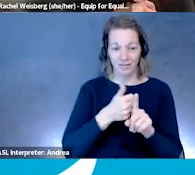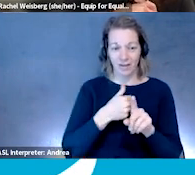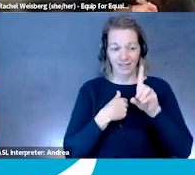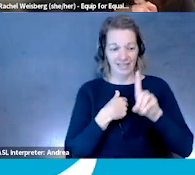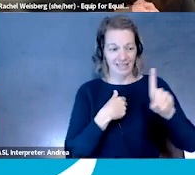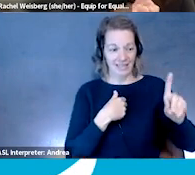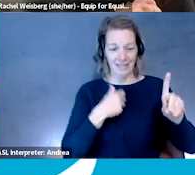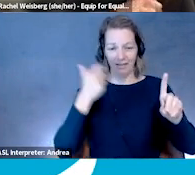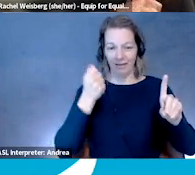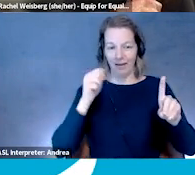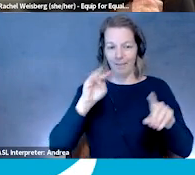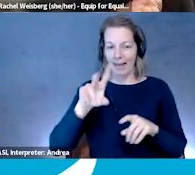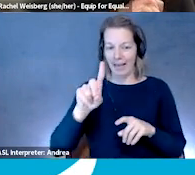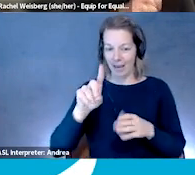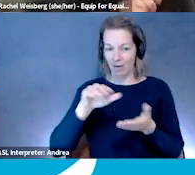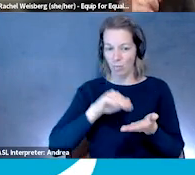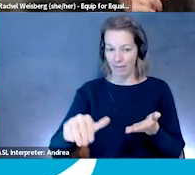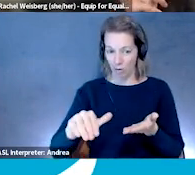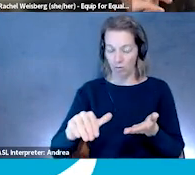LINE WITH WHAT THE PERSONS. >>